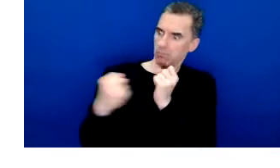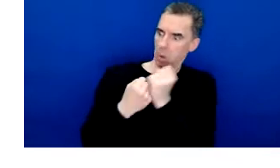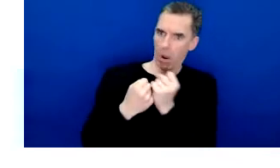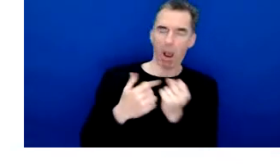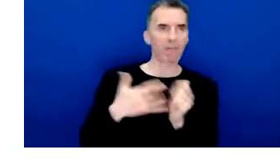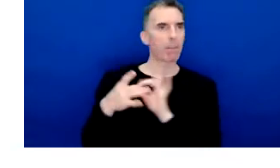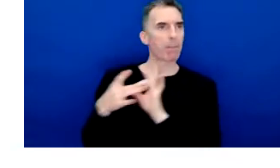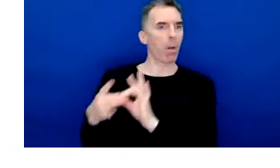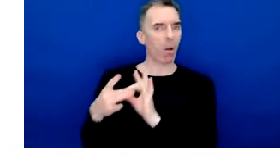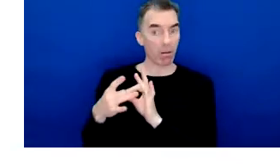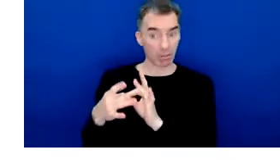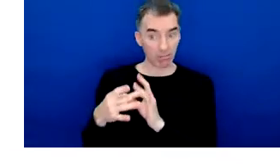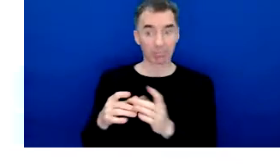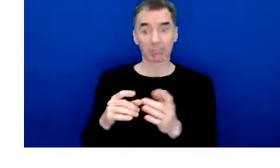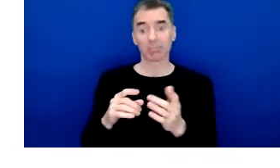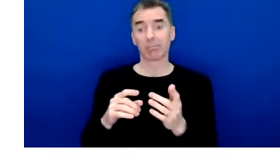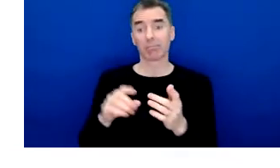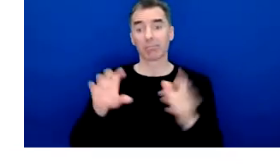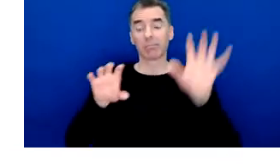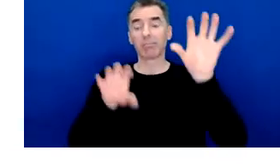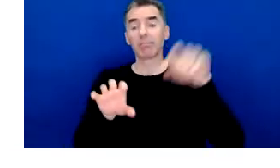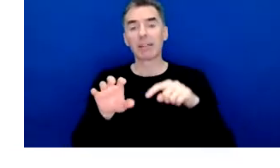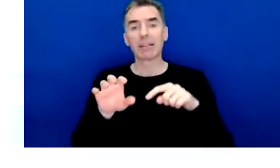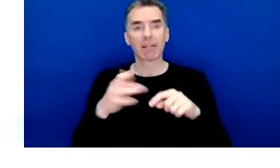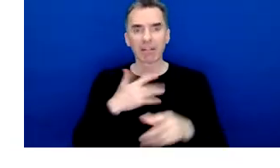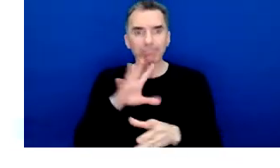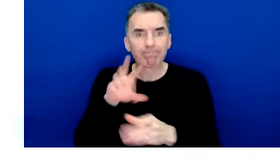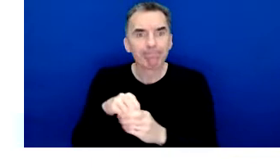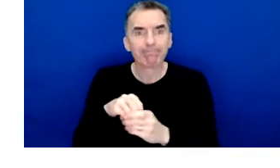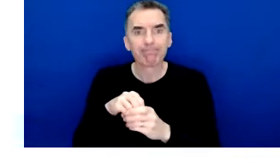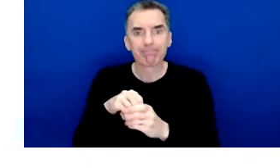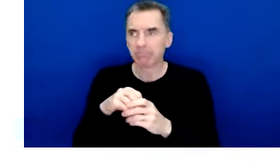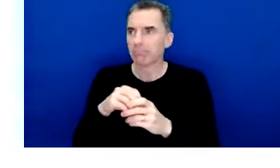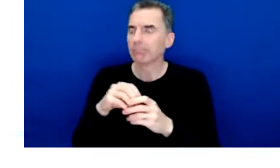that they were engaged, that they actively participated and had a way